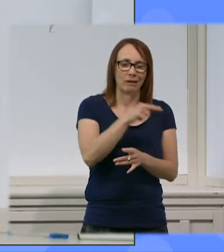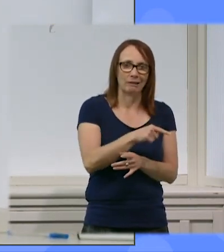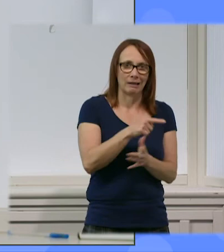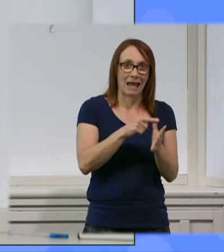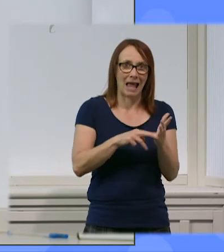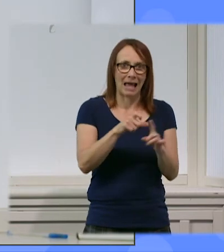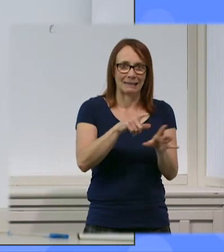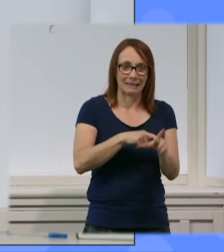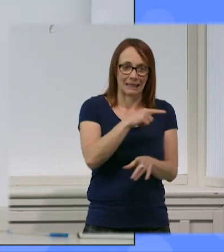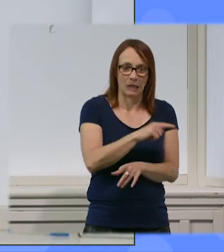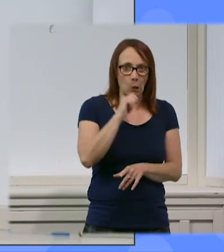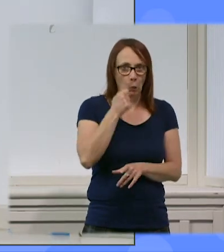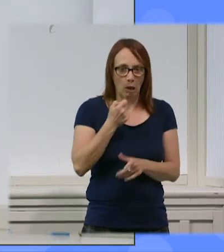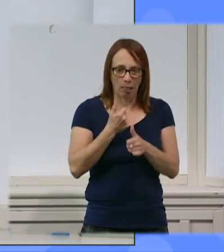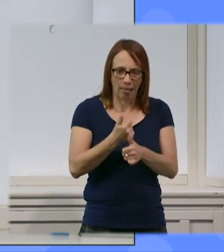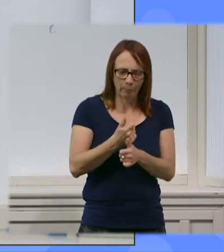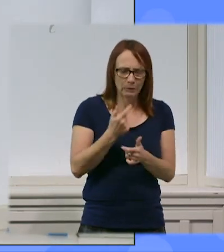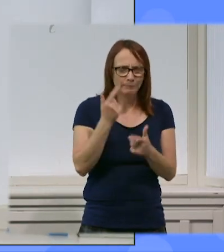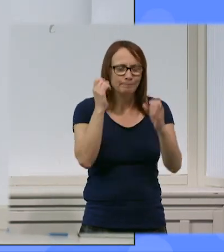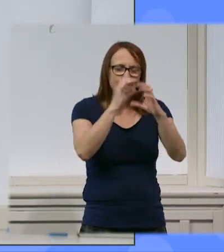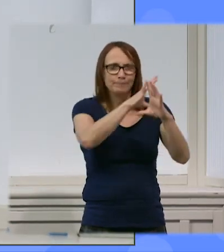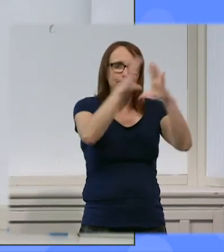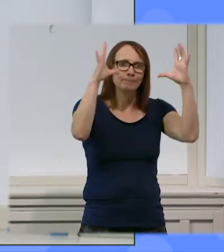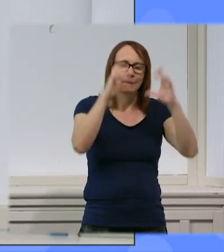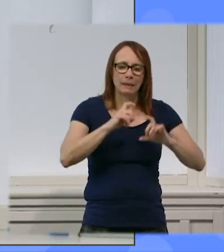detail at the sustainability challenge and how this can be overcome I'm going